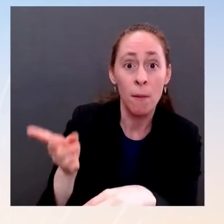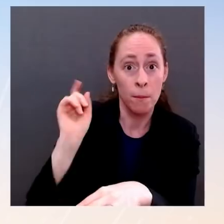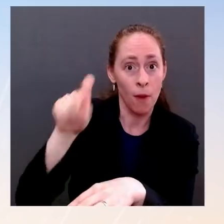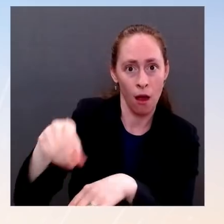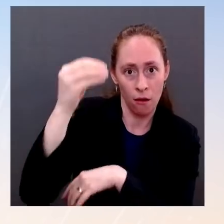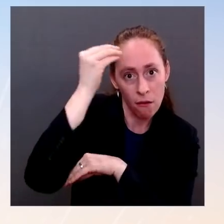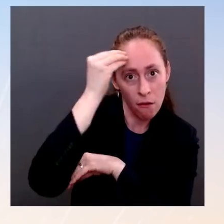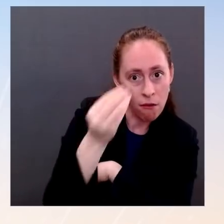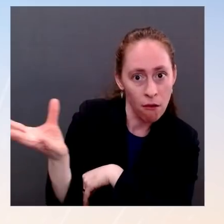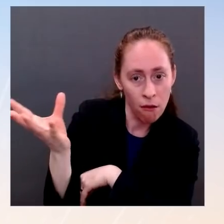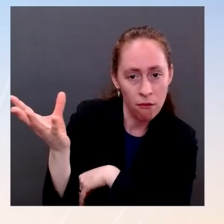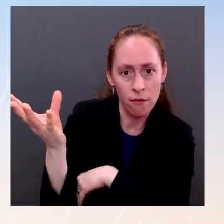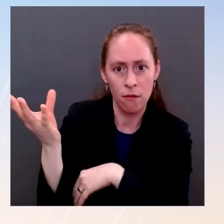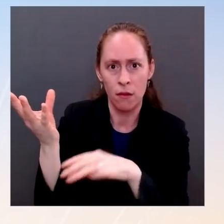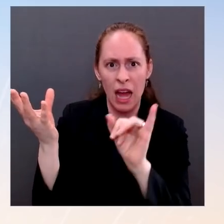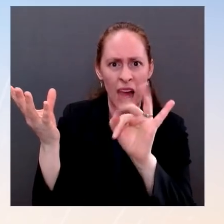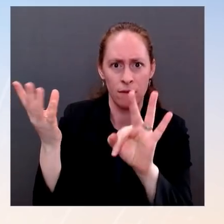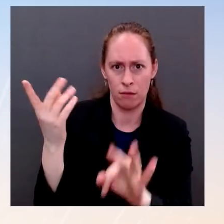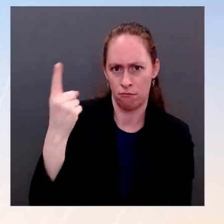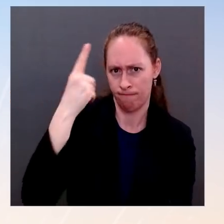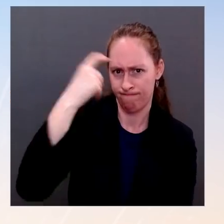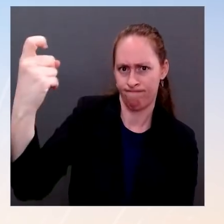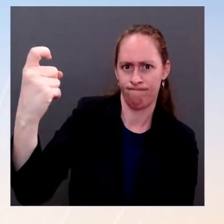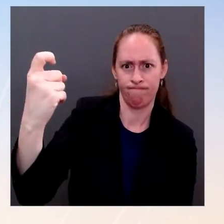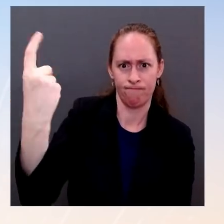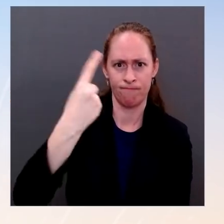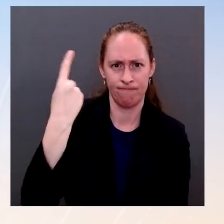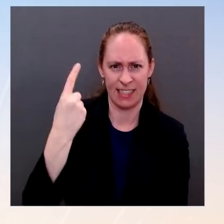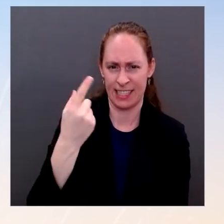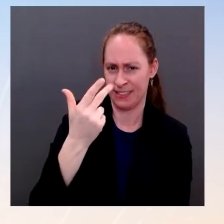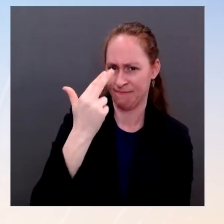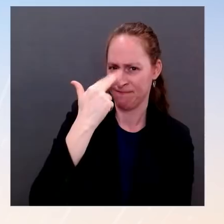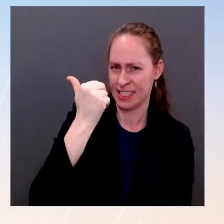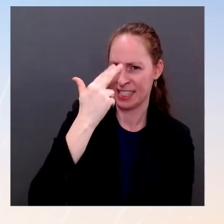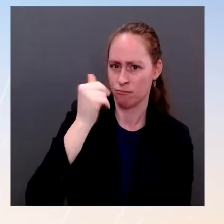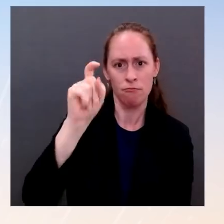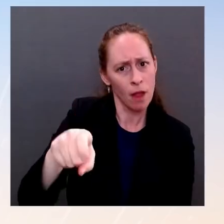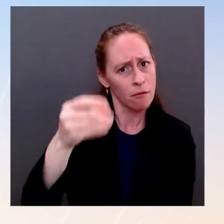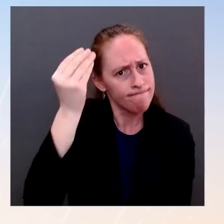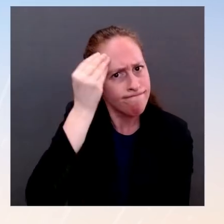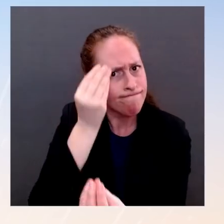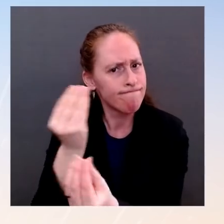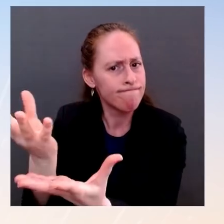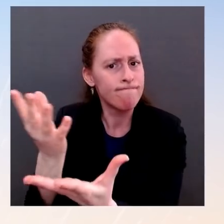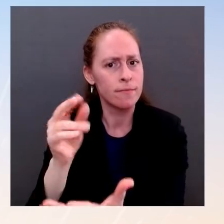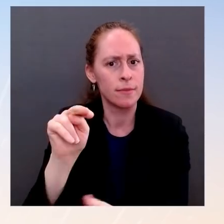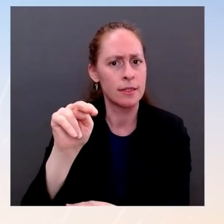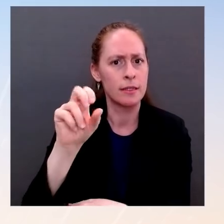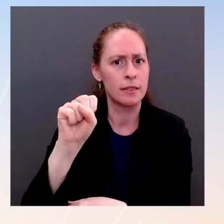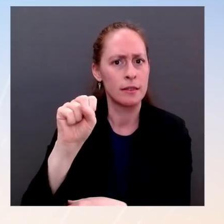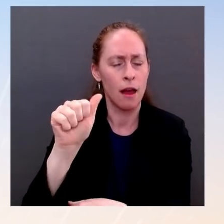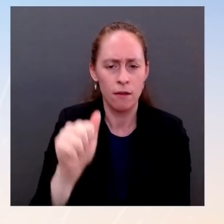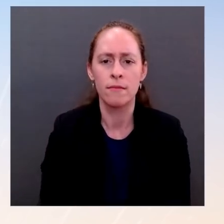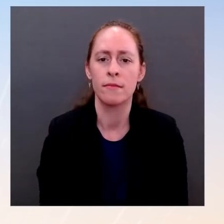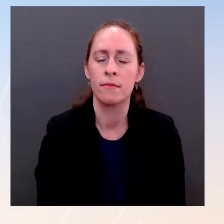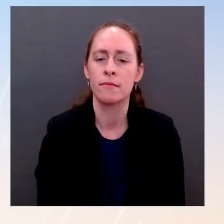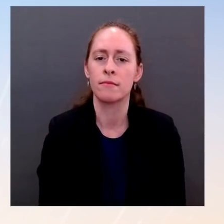that to both the aviation and railroad sectors. As many of you know, the government doesn't own or operate critical infrastructure